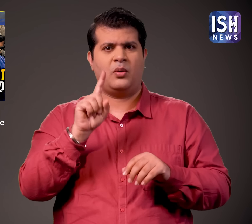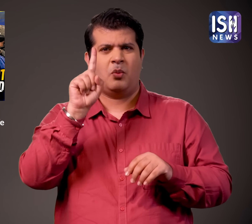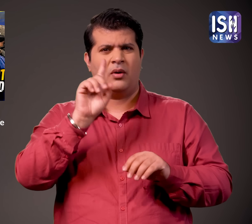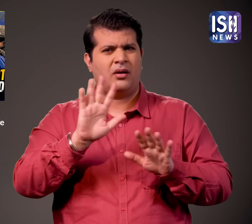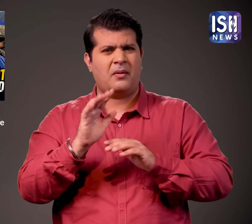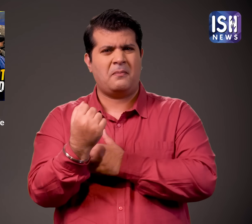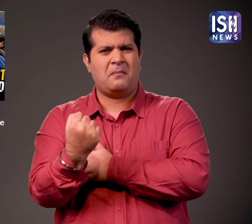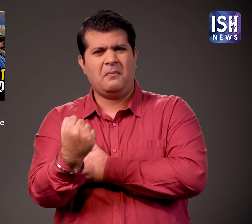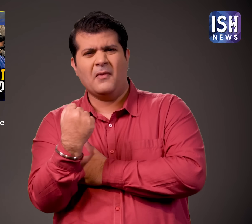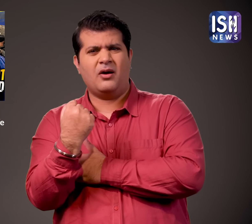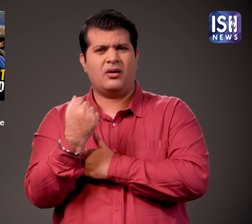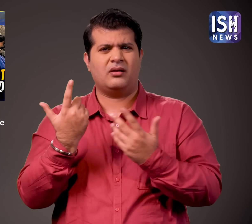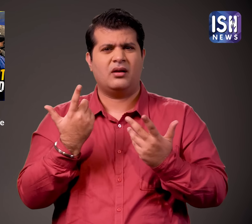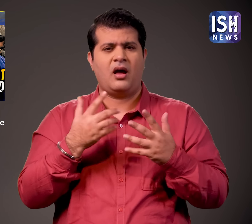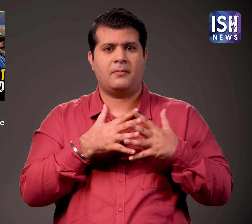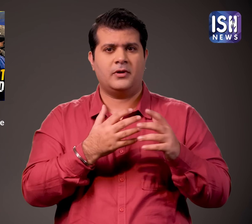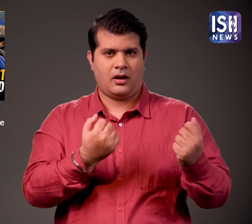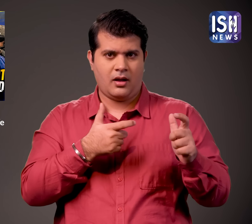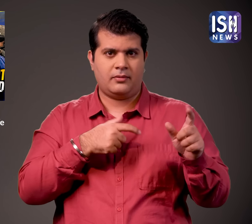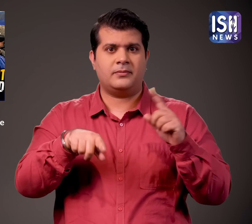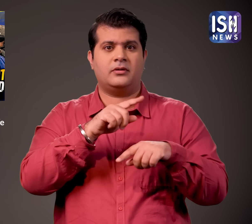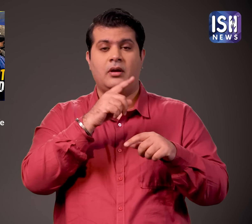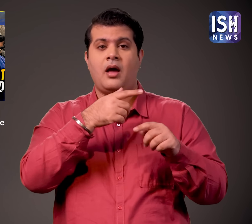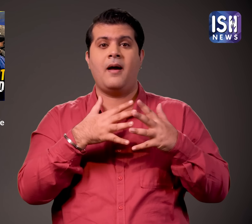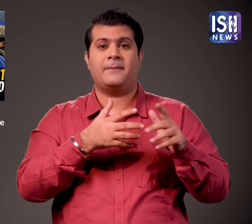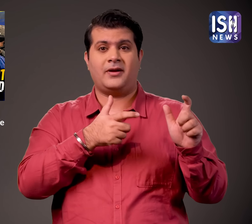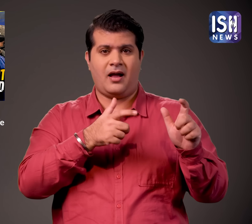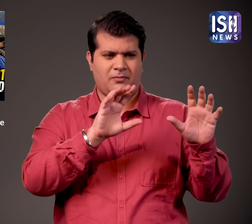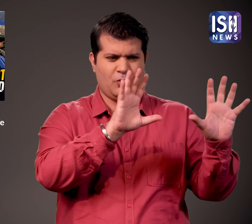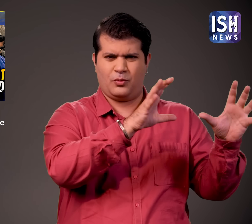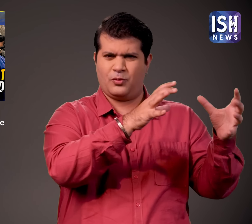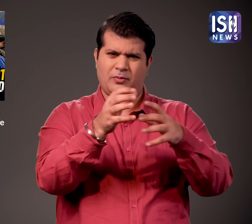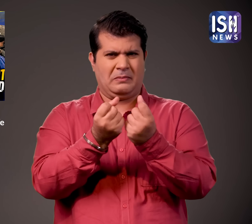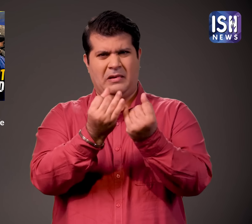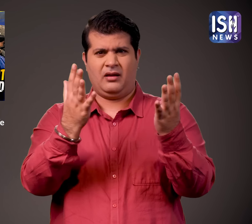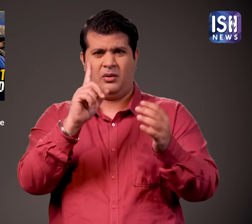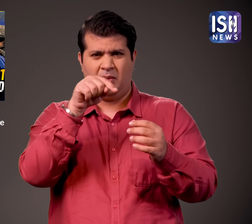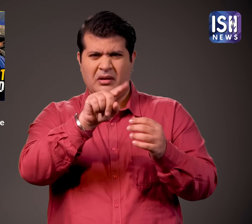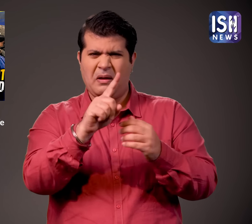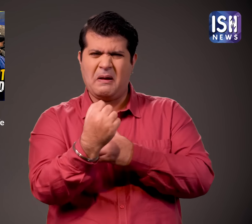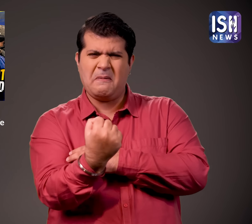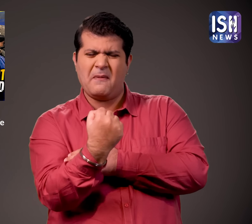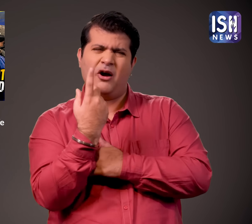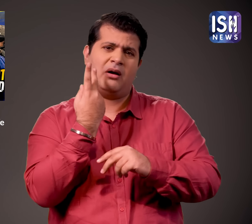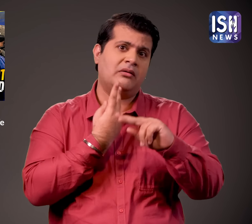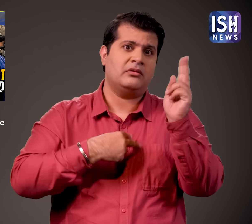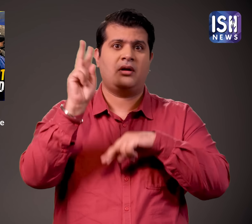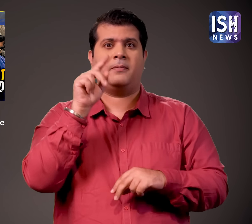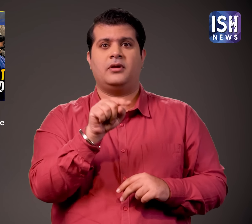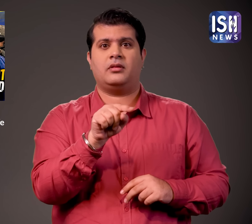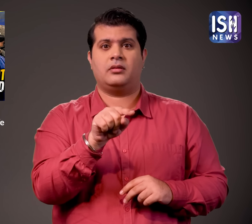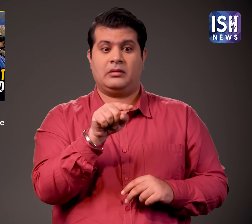he described it as “one of the most powerful and effective actions by the American military.”